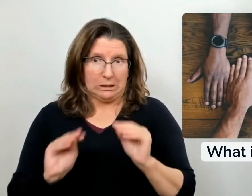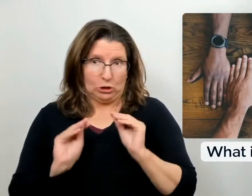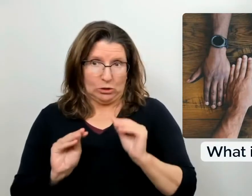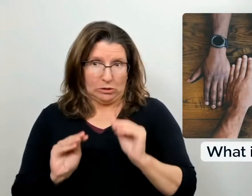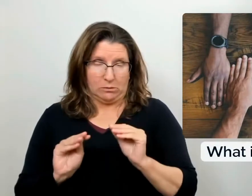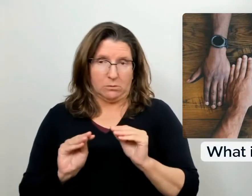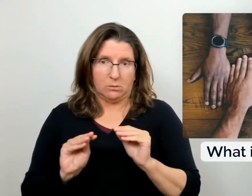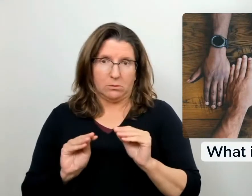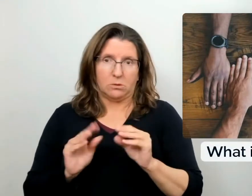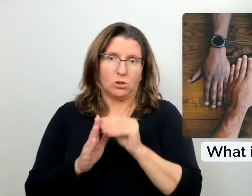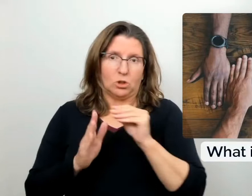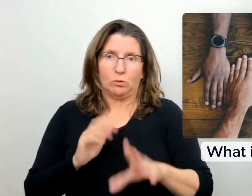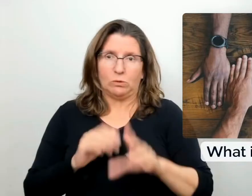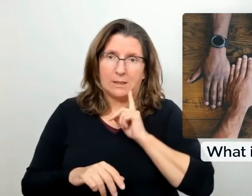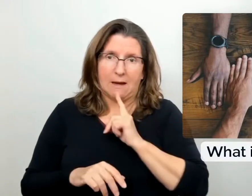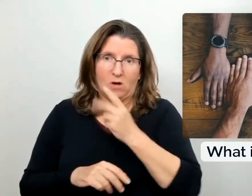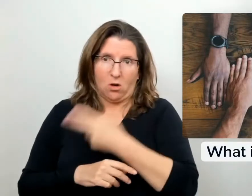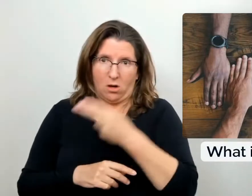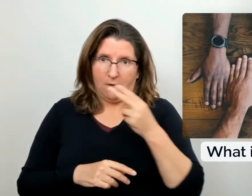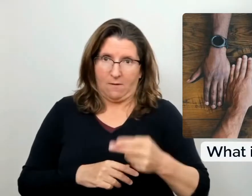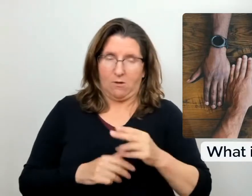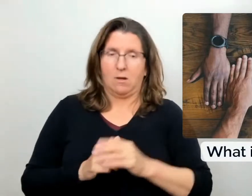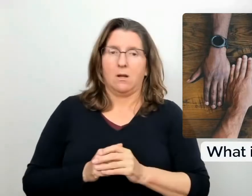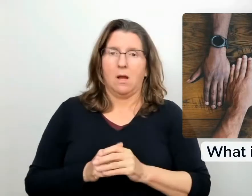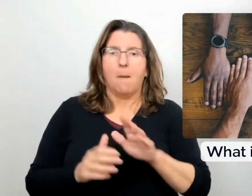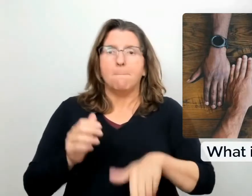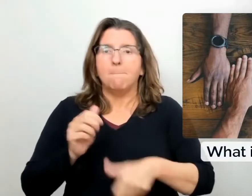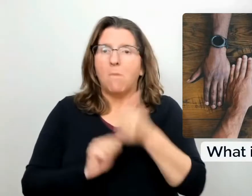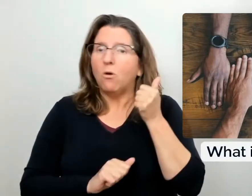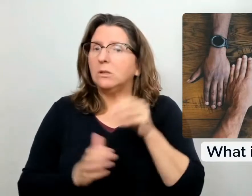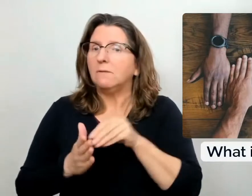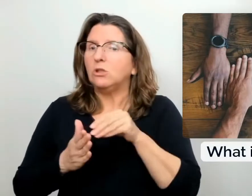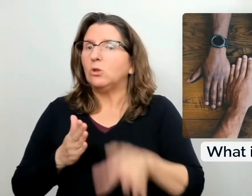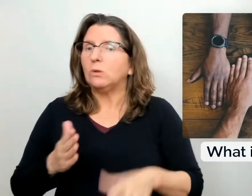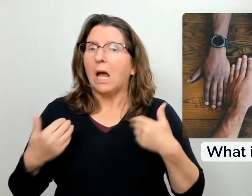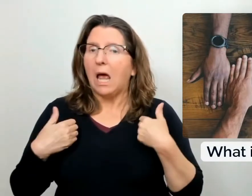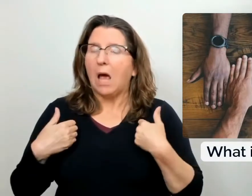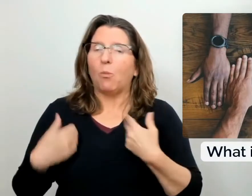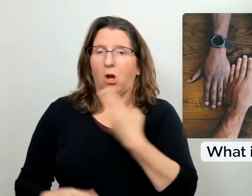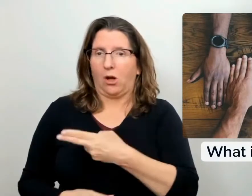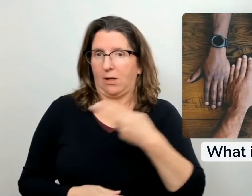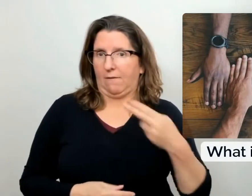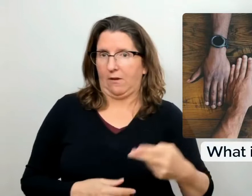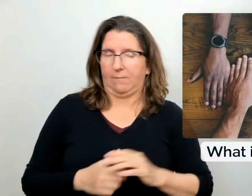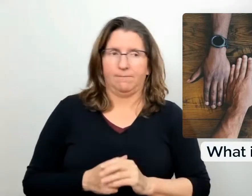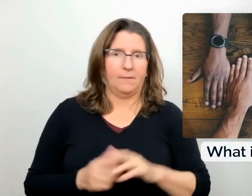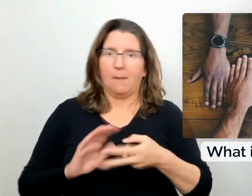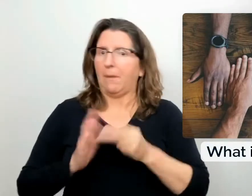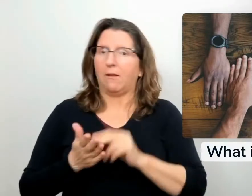When I first started teaching deaf and hard of hearing students, most of the students I had were hard of hearing.